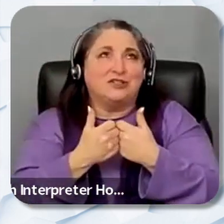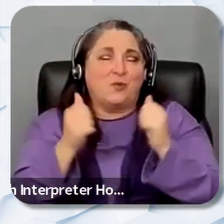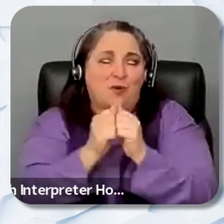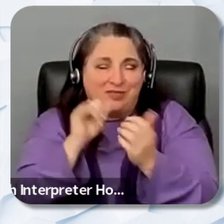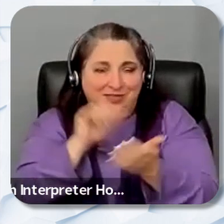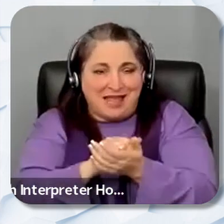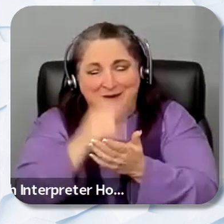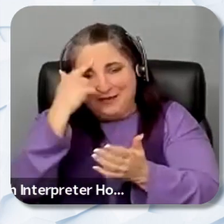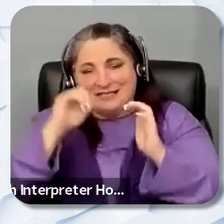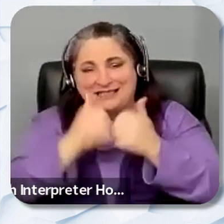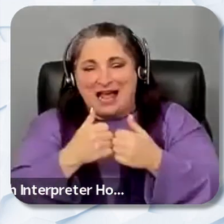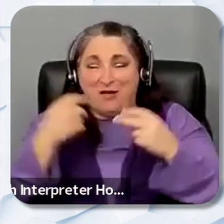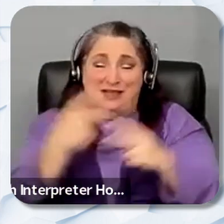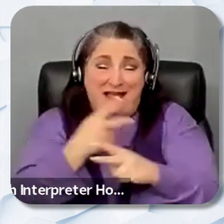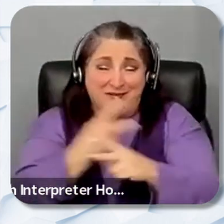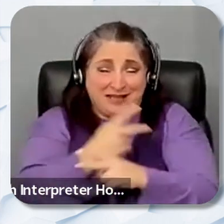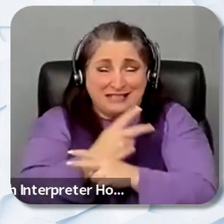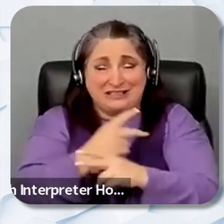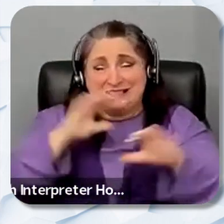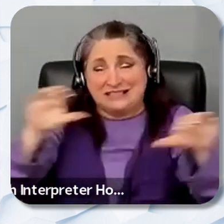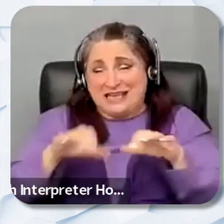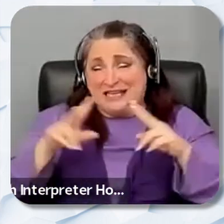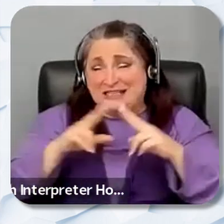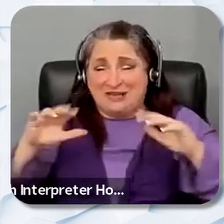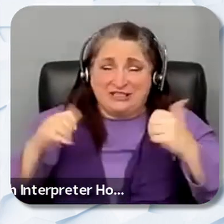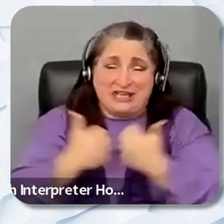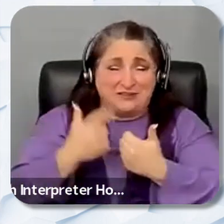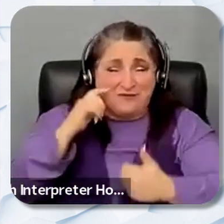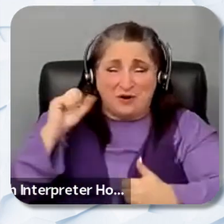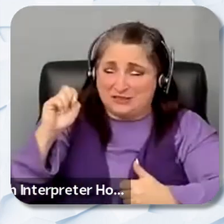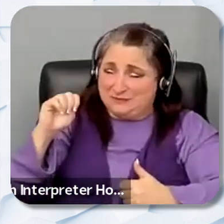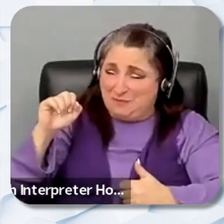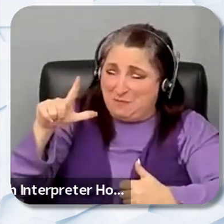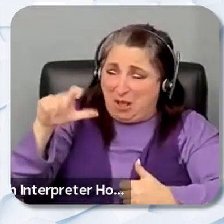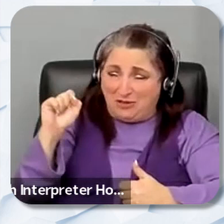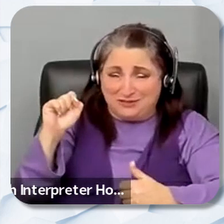the way the calculation is made is very challenging for smalls, but it is what we must do, and